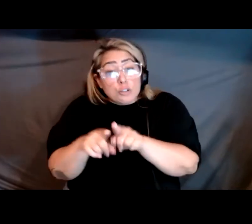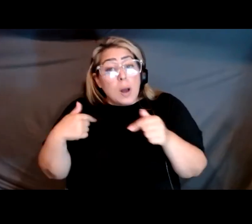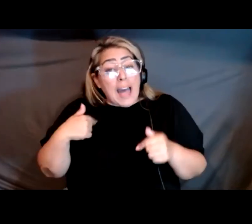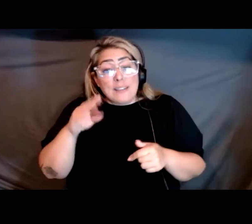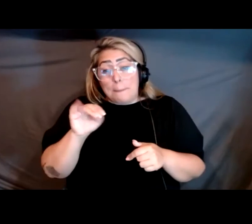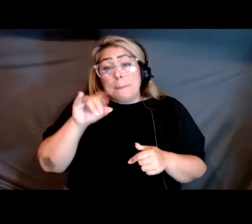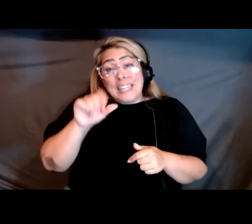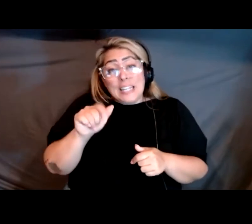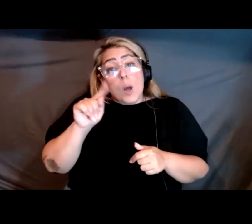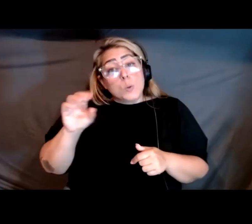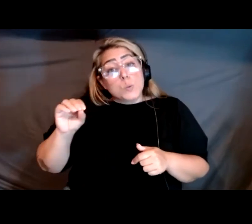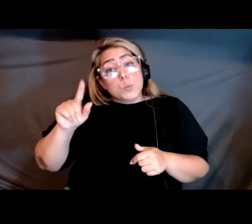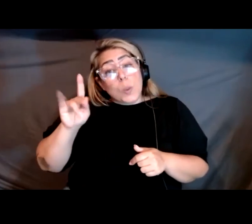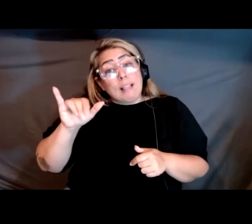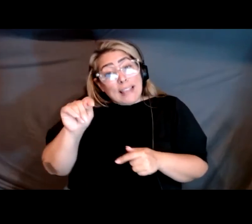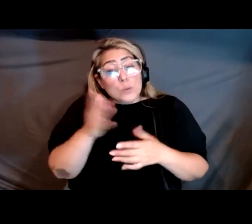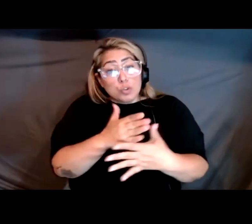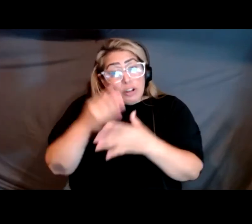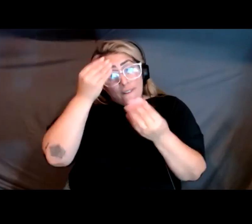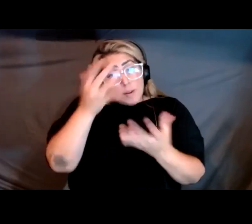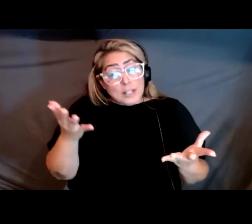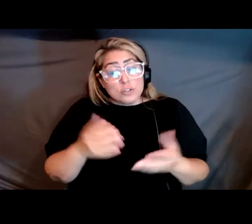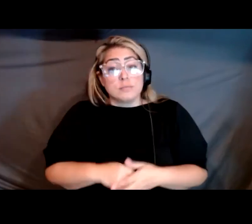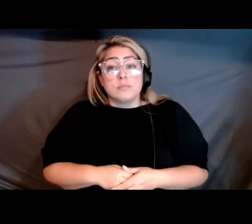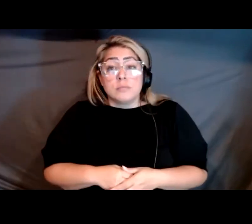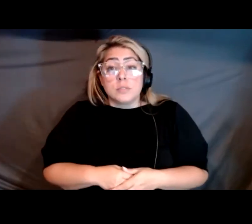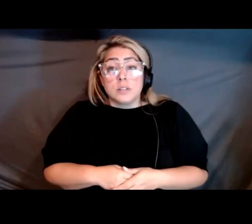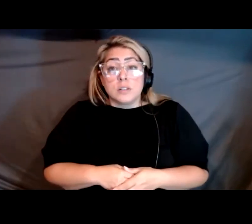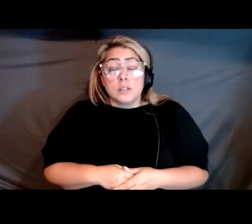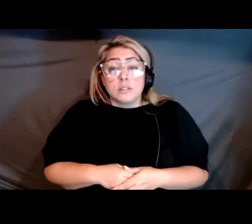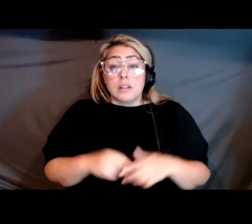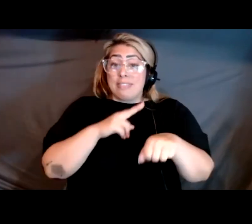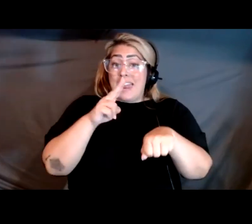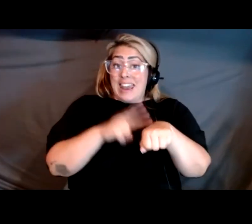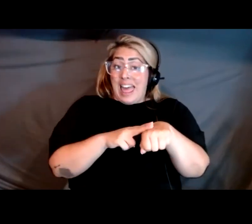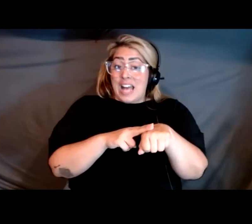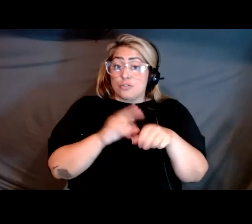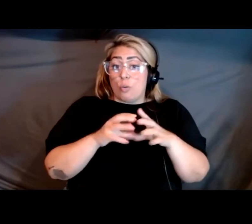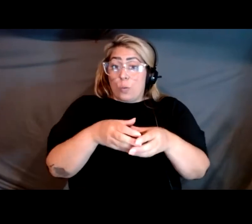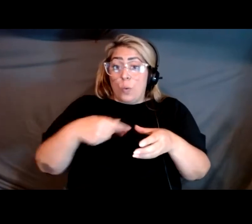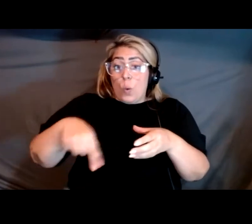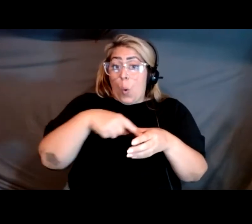The national coalition for arts preparedness